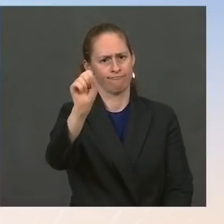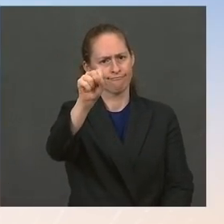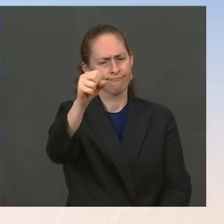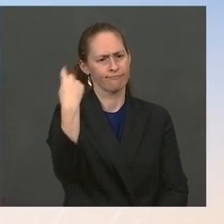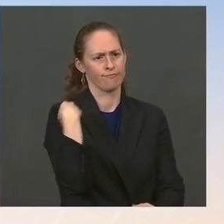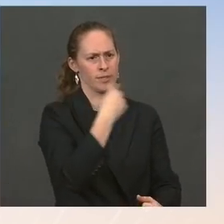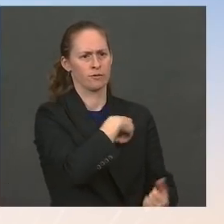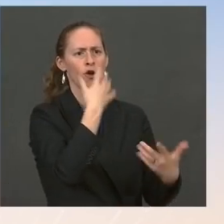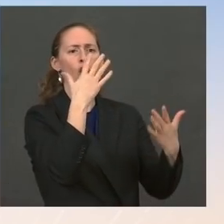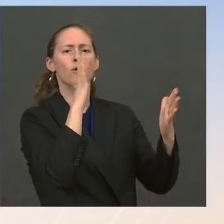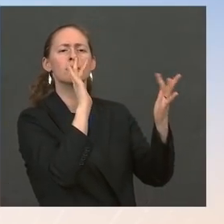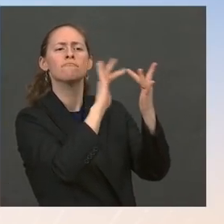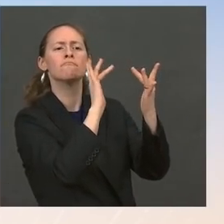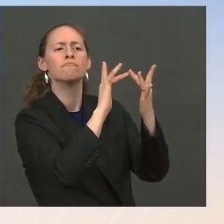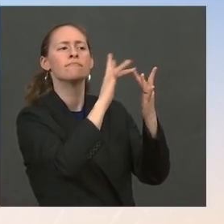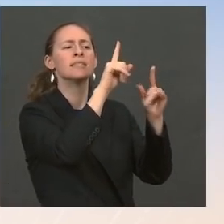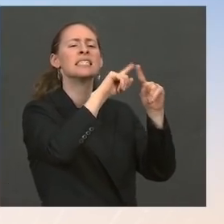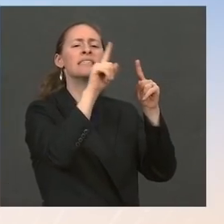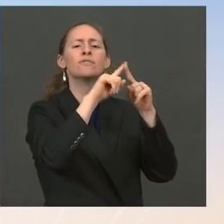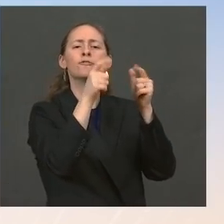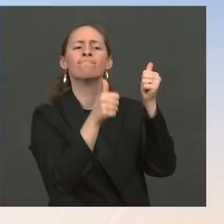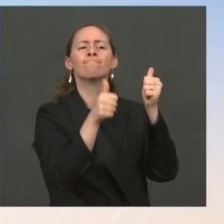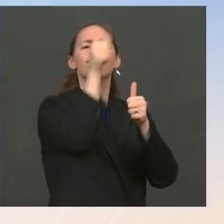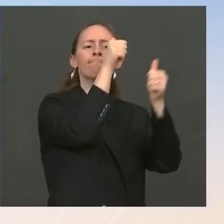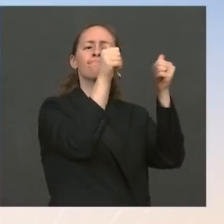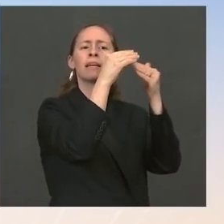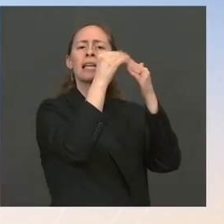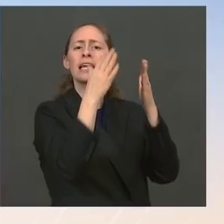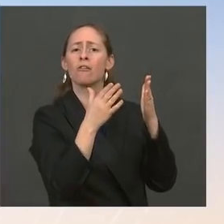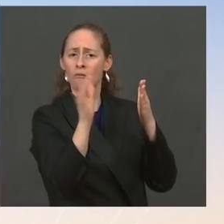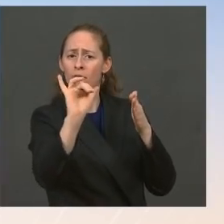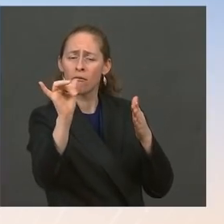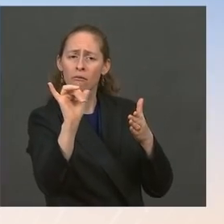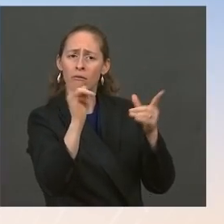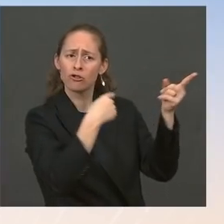and leaders from countries -- including China, including other countries around the world --